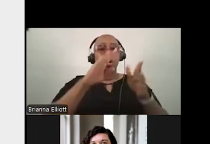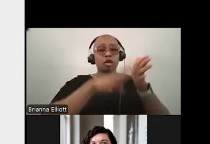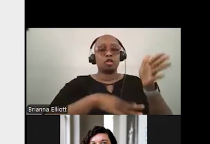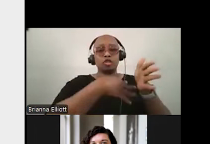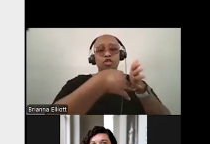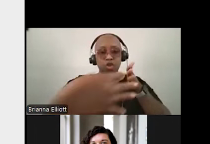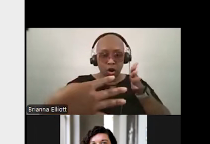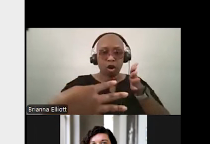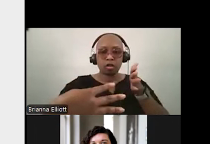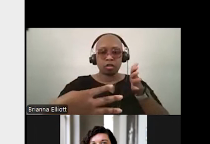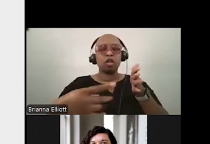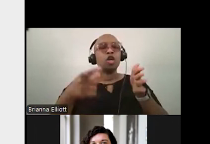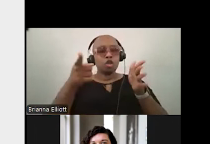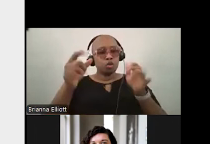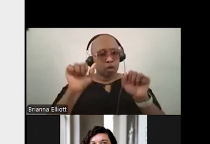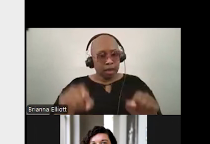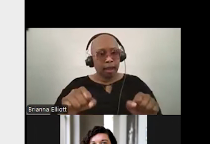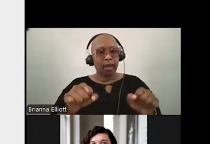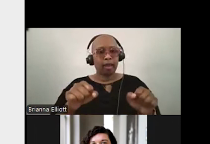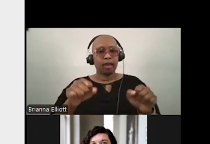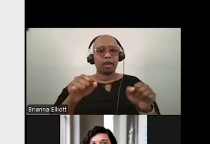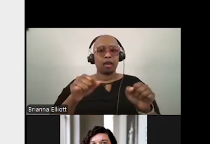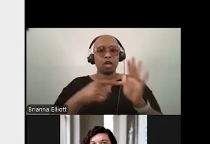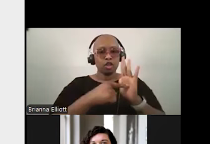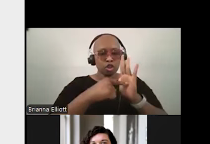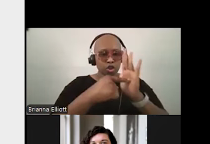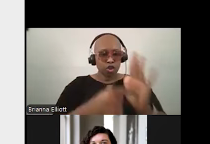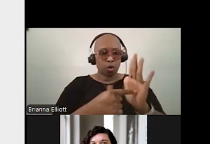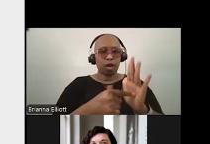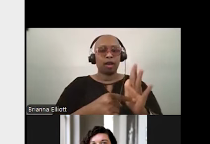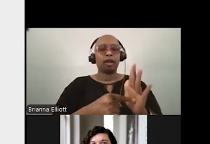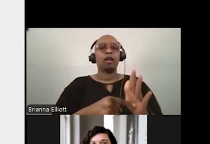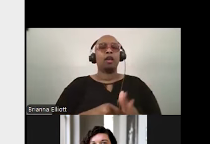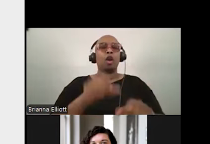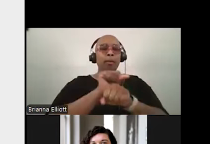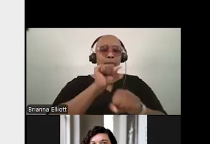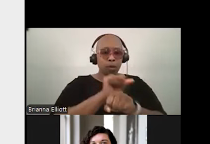you could have text that says bar chart showing enrollment rising from 2020 to 2025. You want to